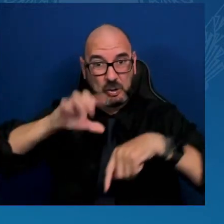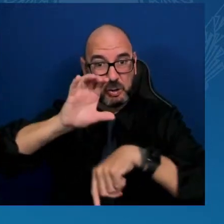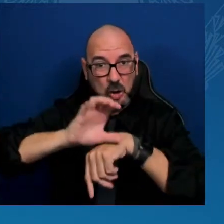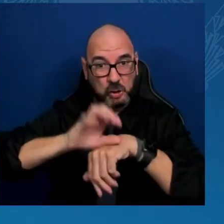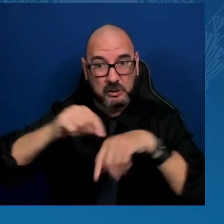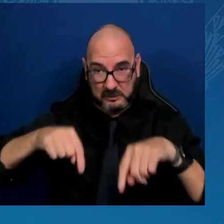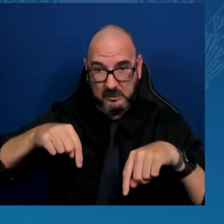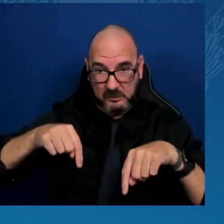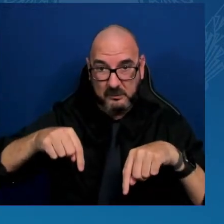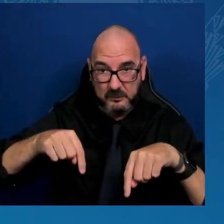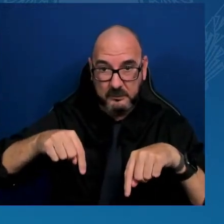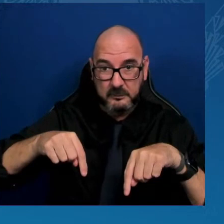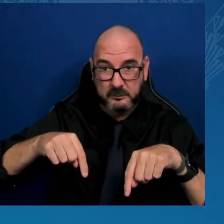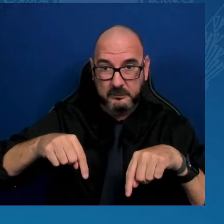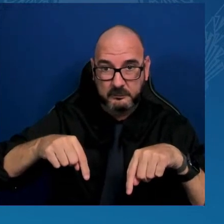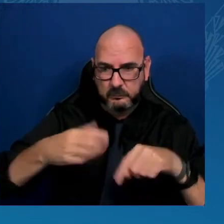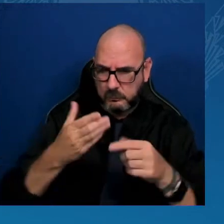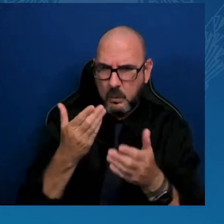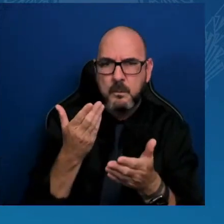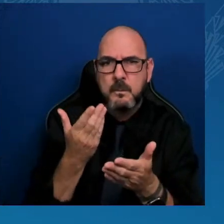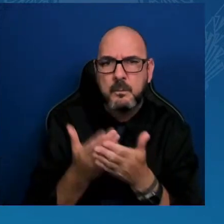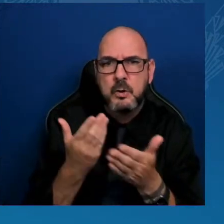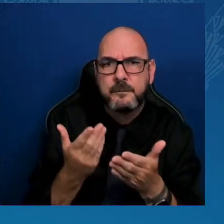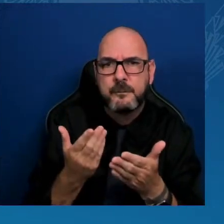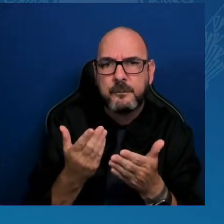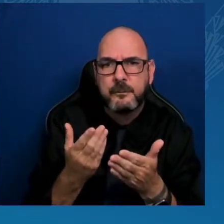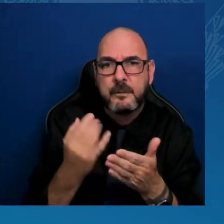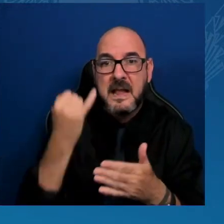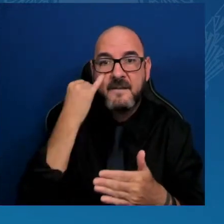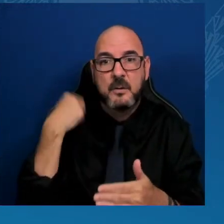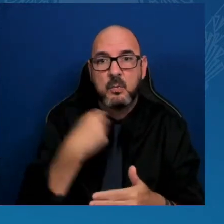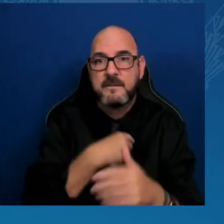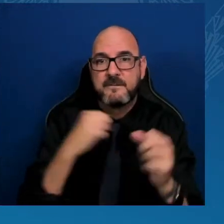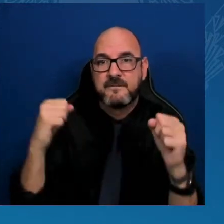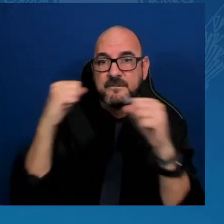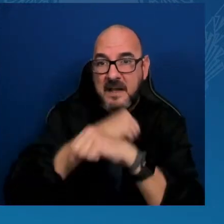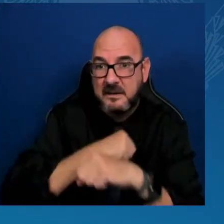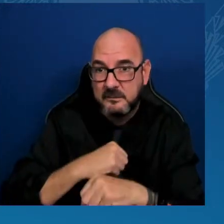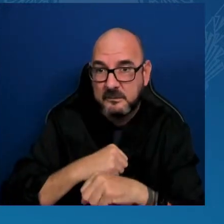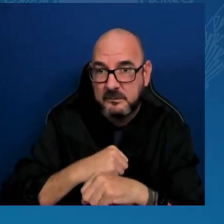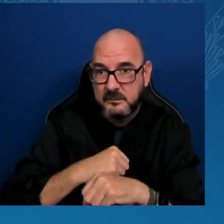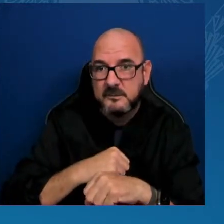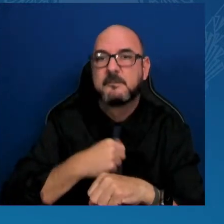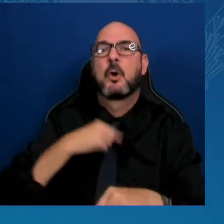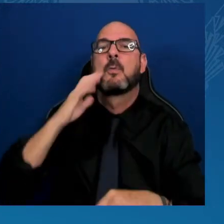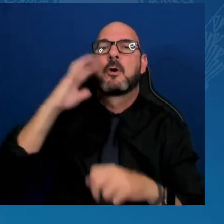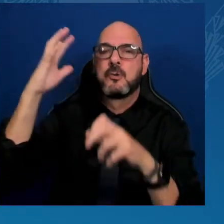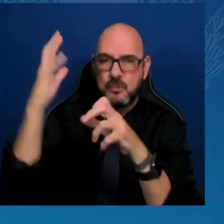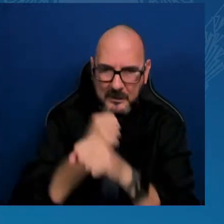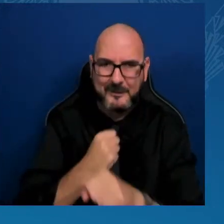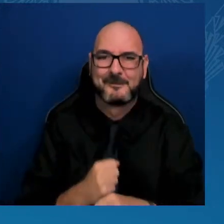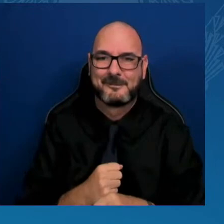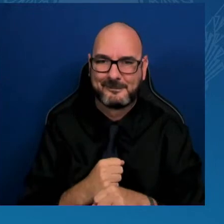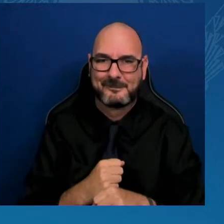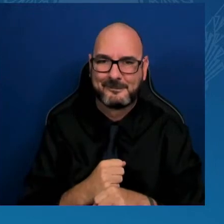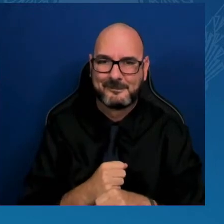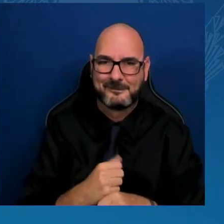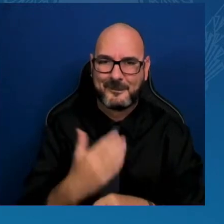When we fight, we win. Thank you. May God bless you. And may God bless the United States of America.